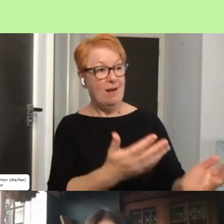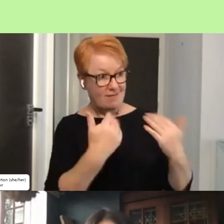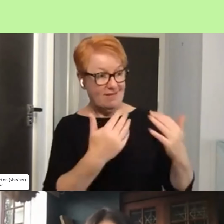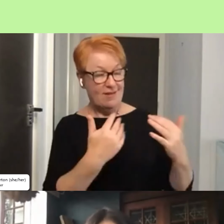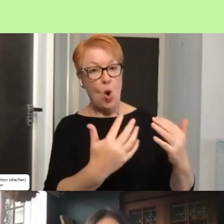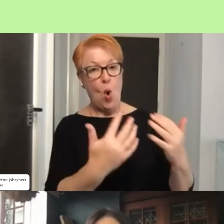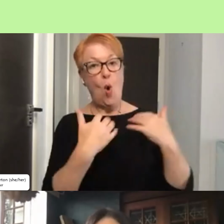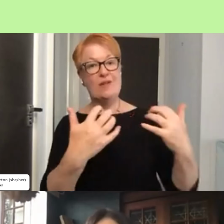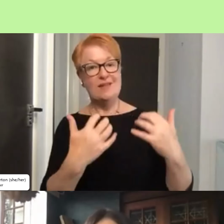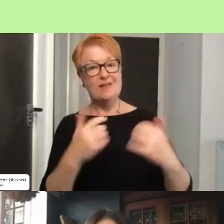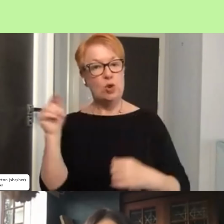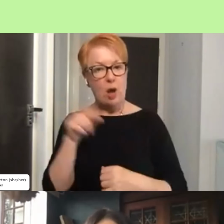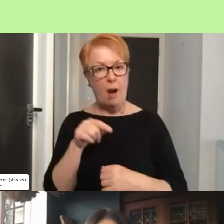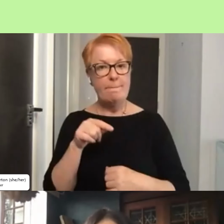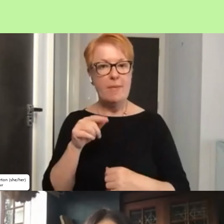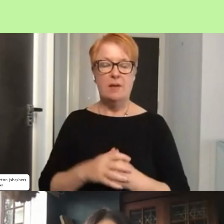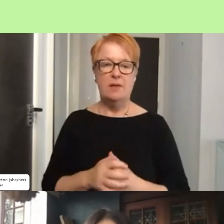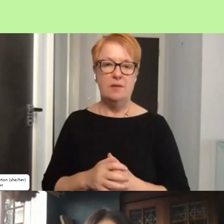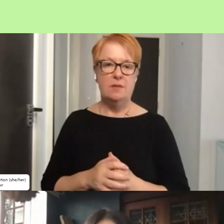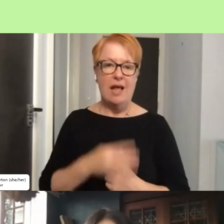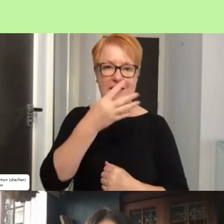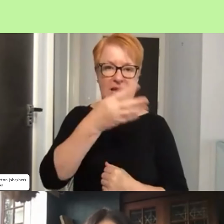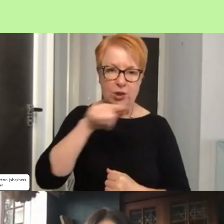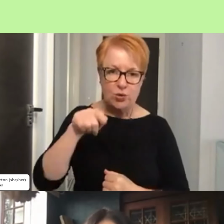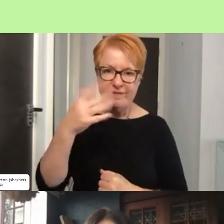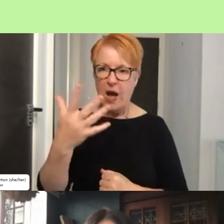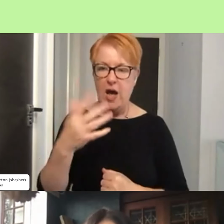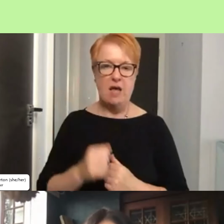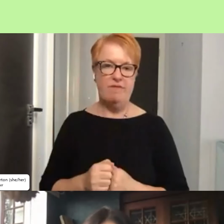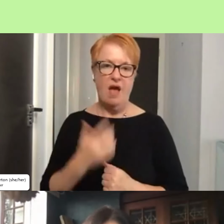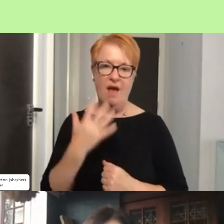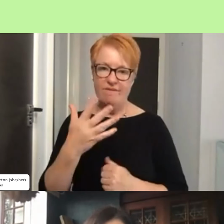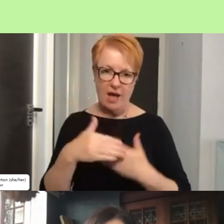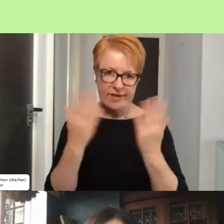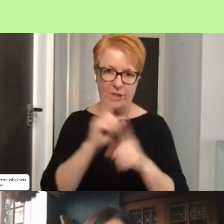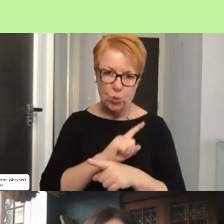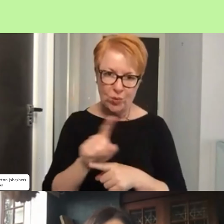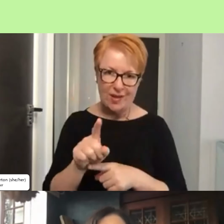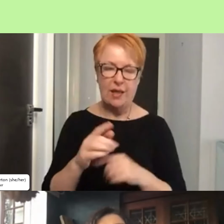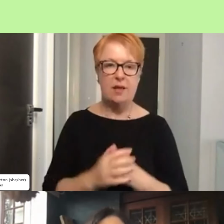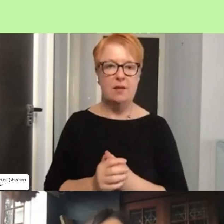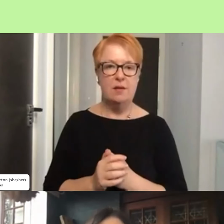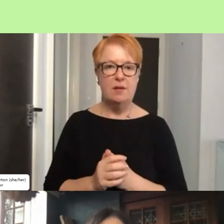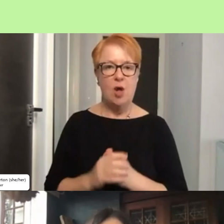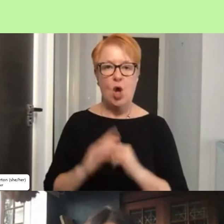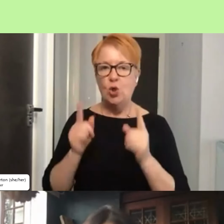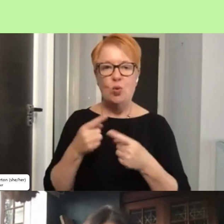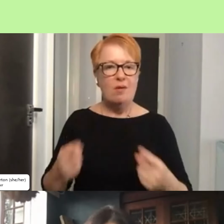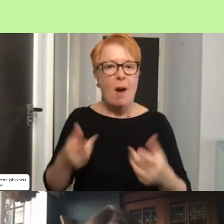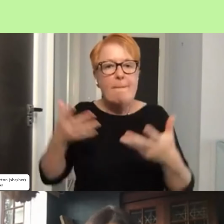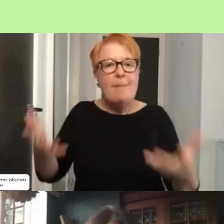days a week, you can't have something that continues, you can't play with the audience, the role of the audiences.